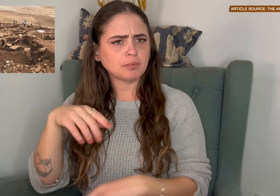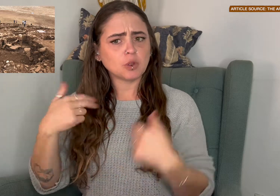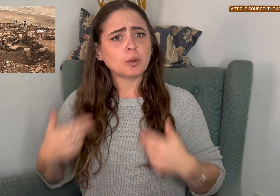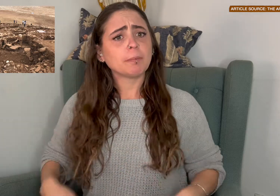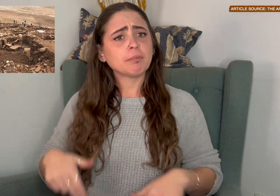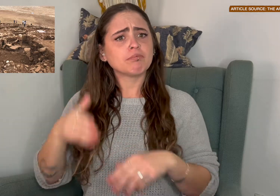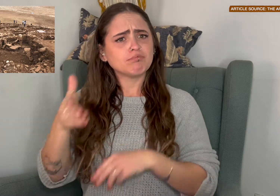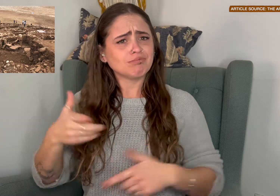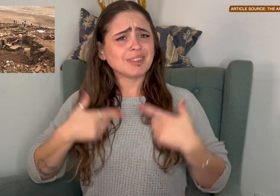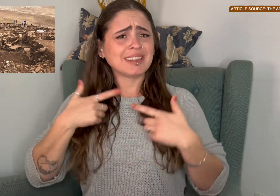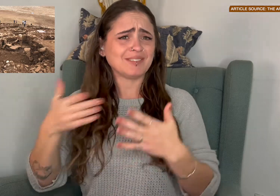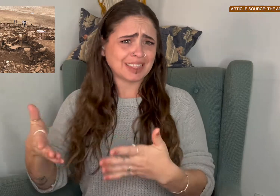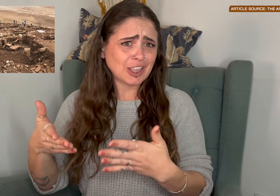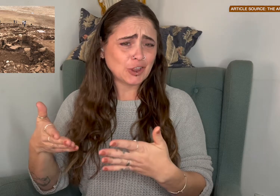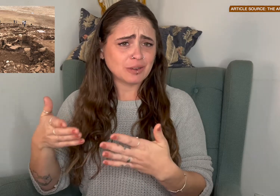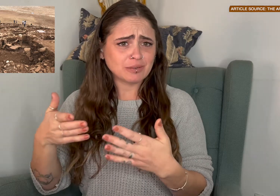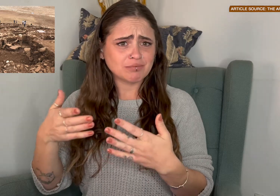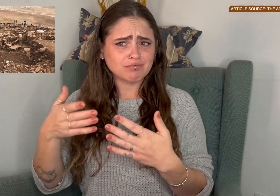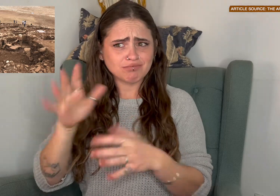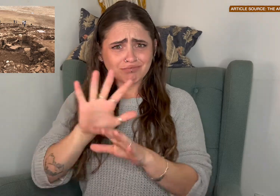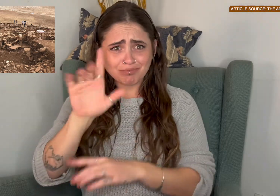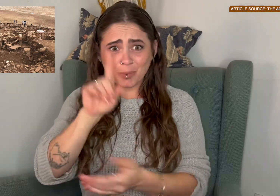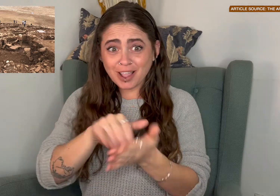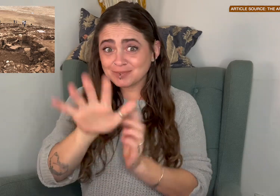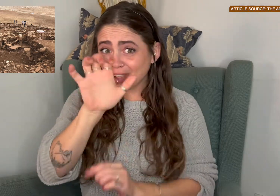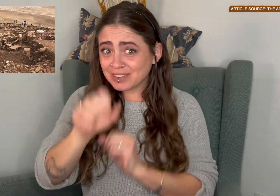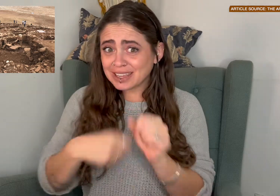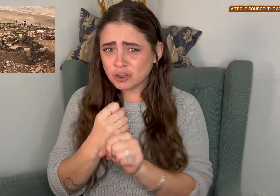where humans dwelled year-round for about 1,500 years,